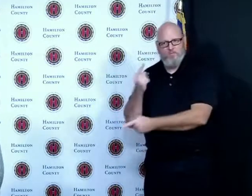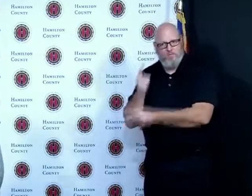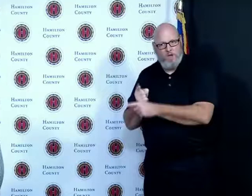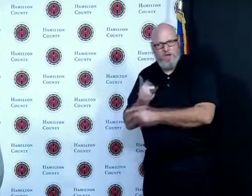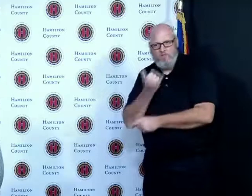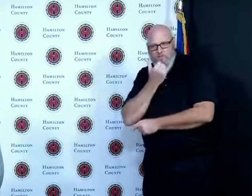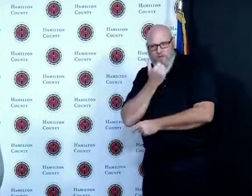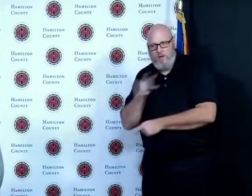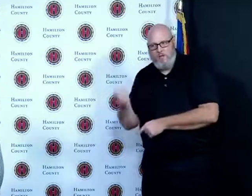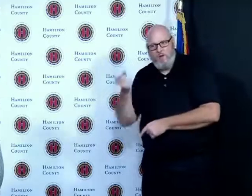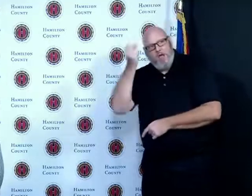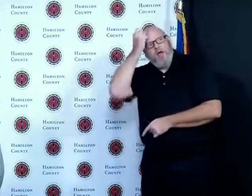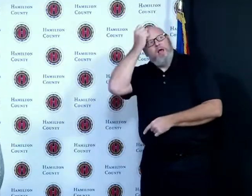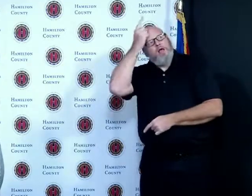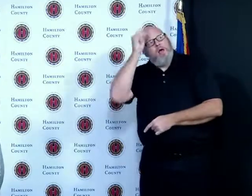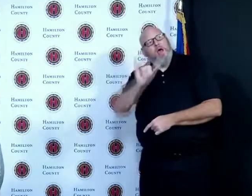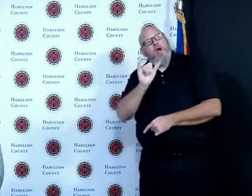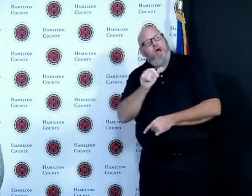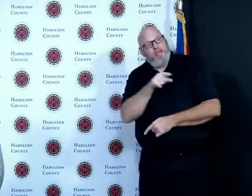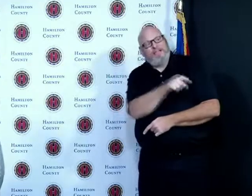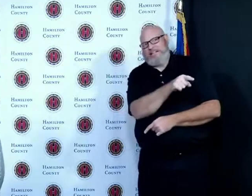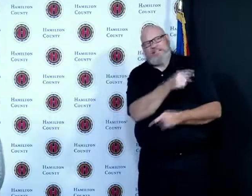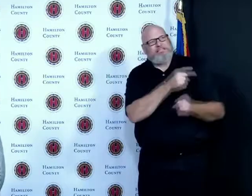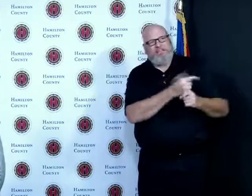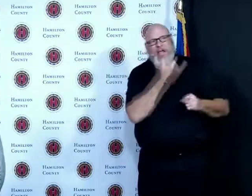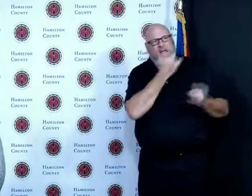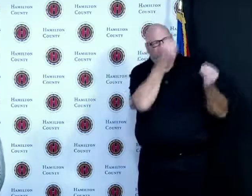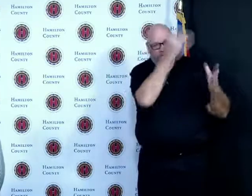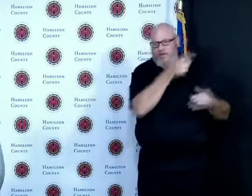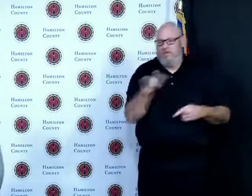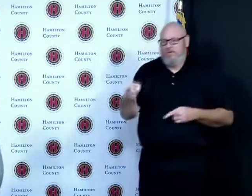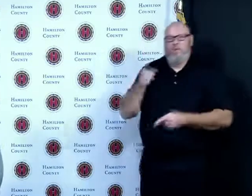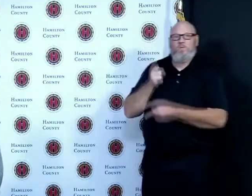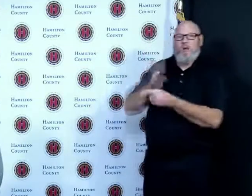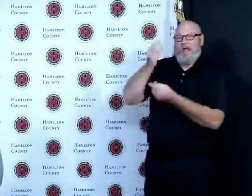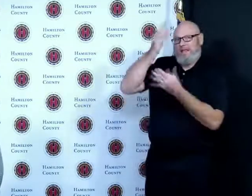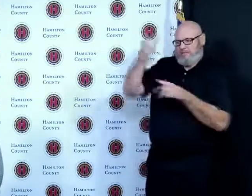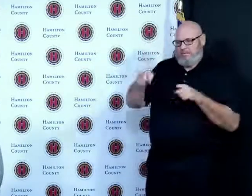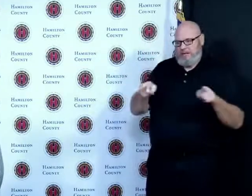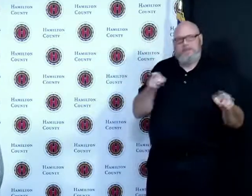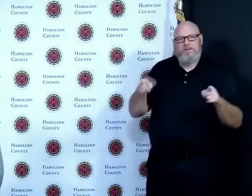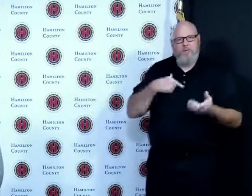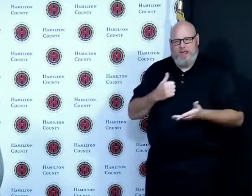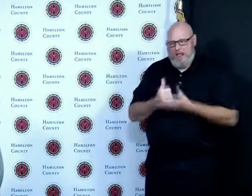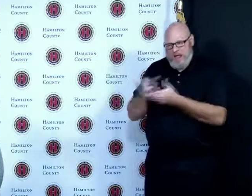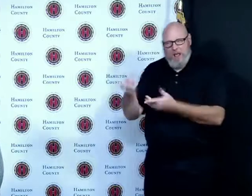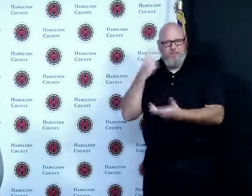so since March 23rd is when since how long we've been working we joined forces